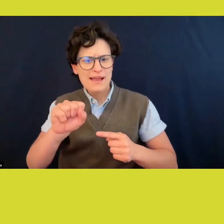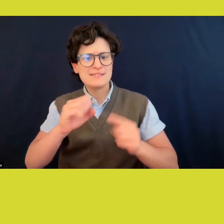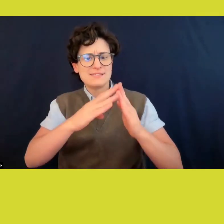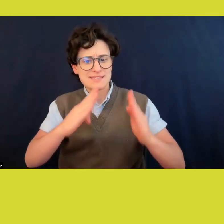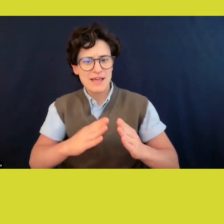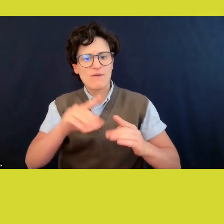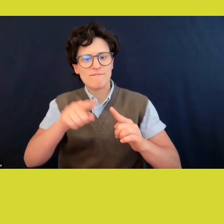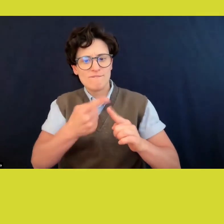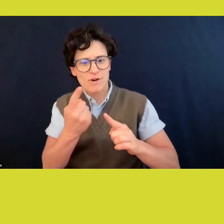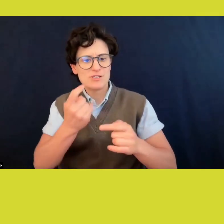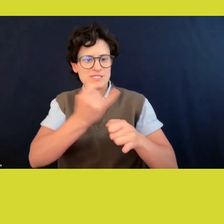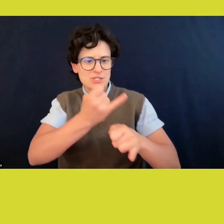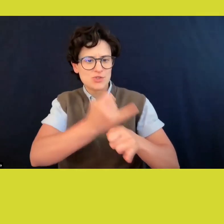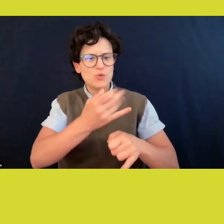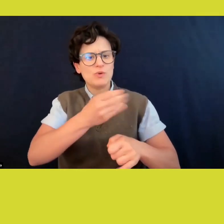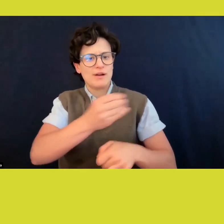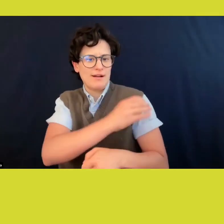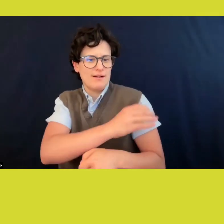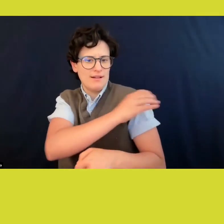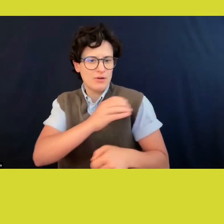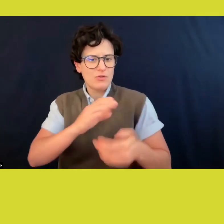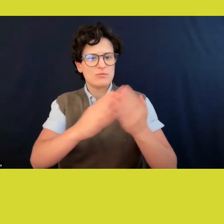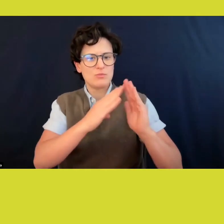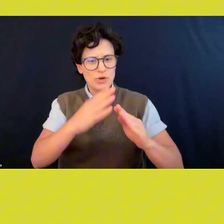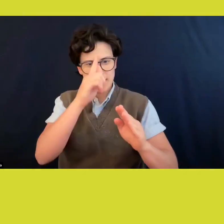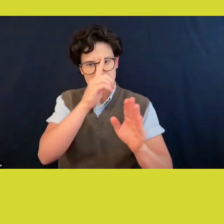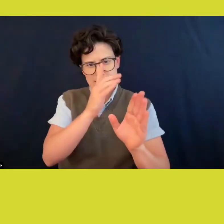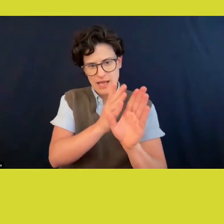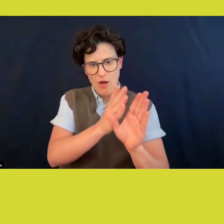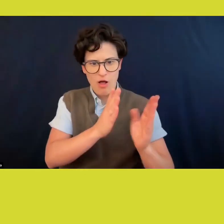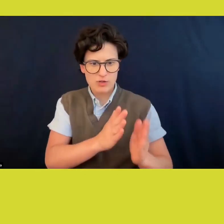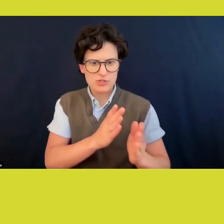policy and practice across the U.S. and globally.